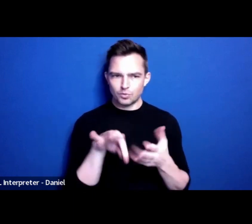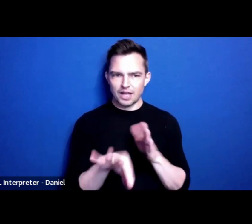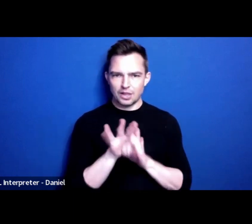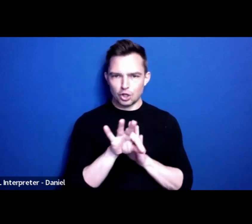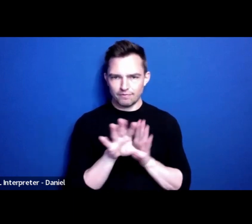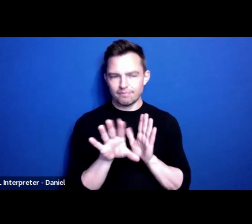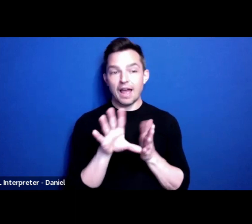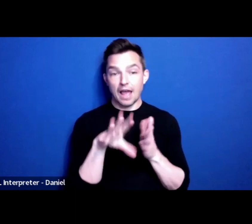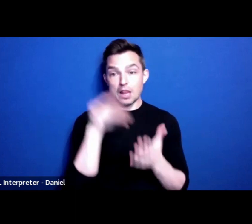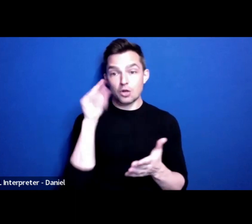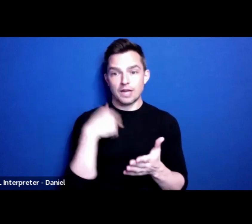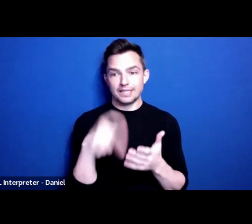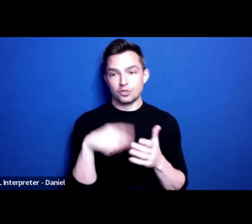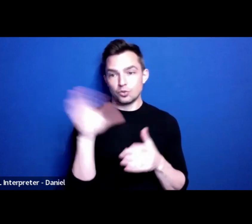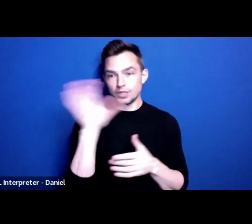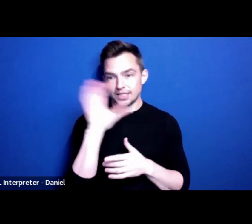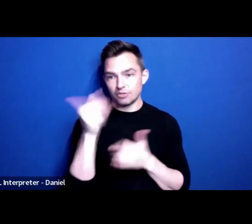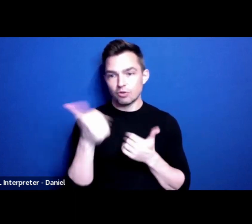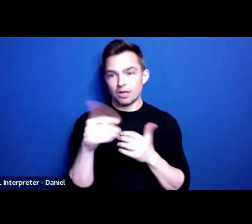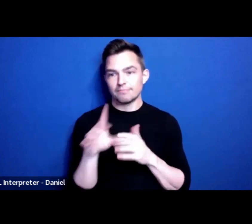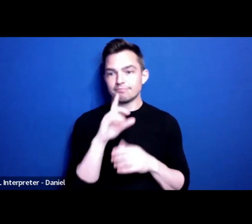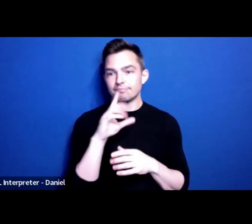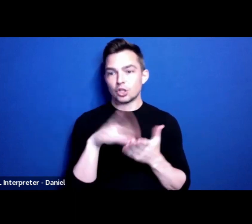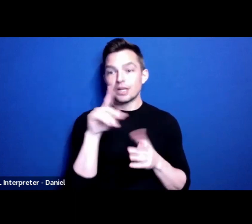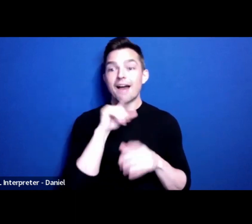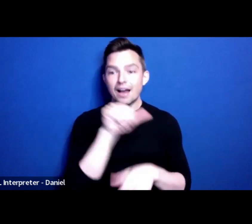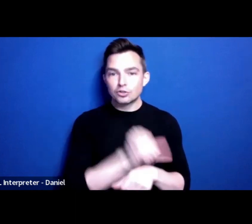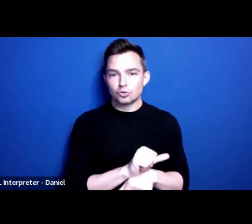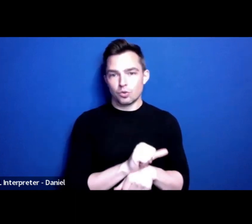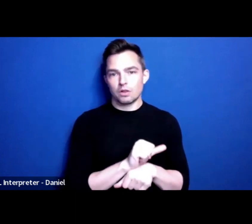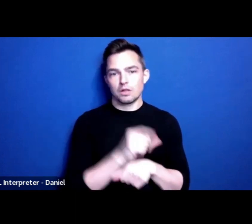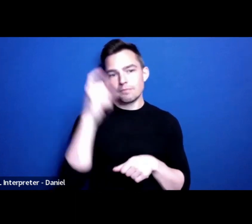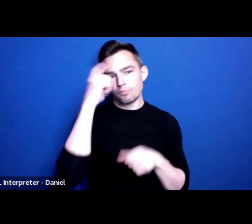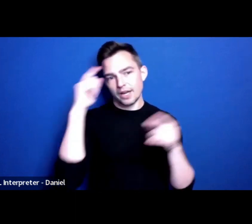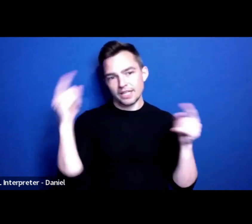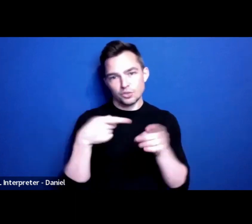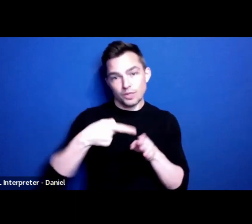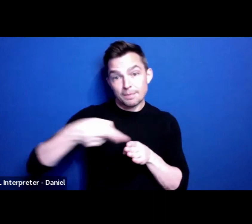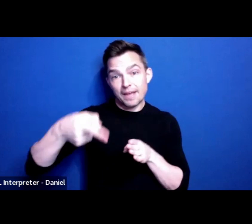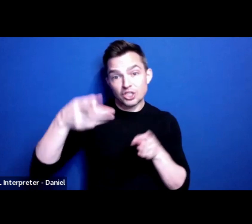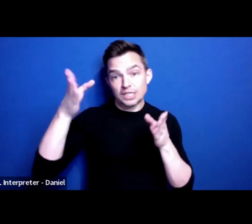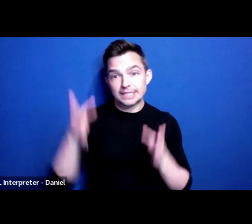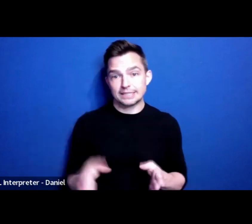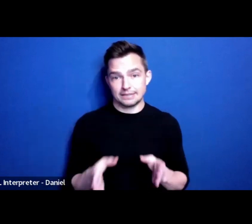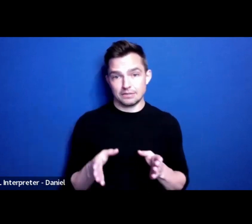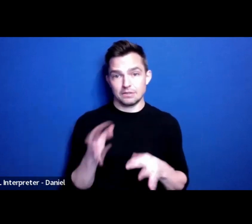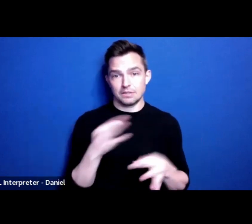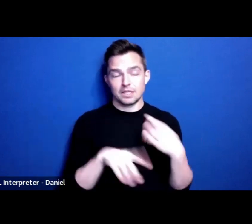go seek out actual brain injury specialist, you know, instead of just going to the local, right,